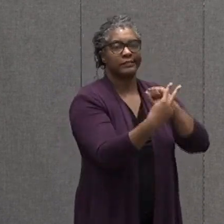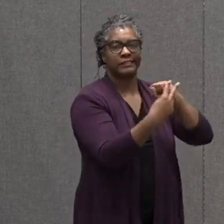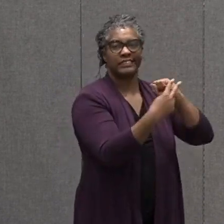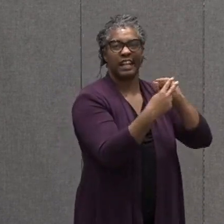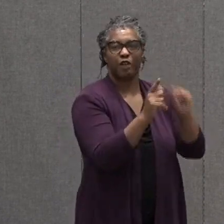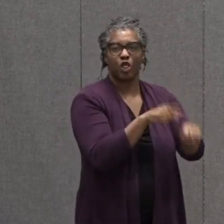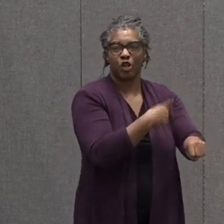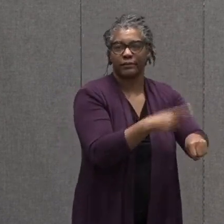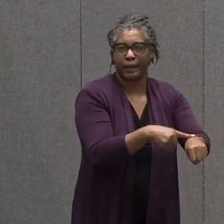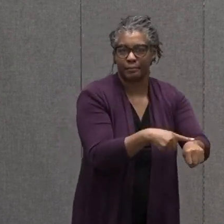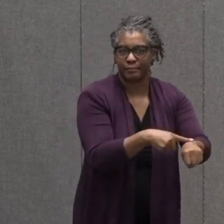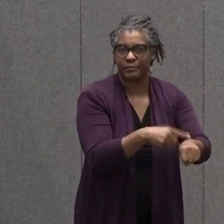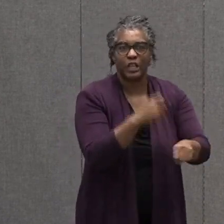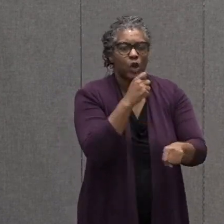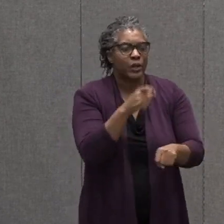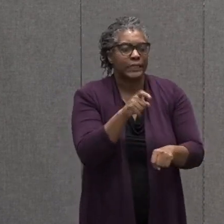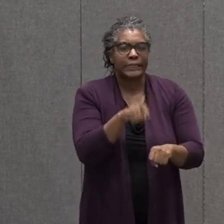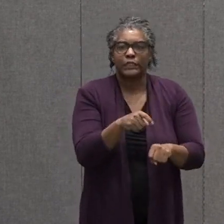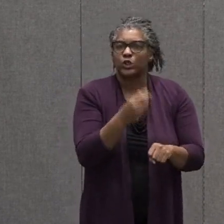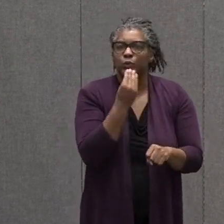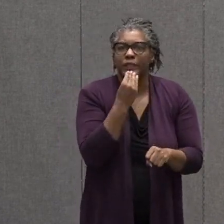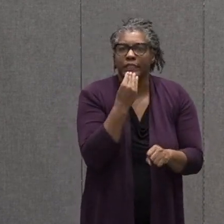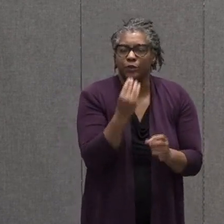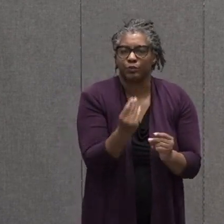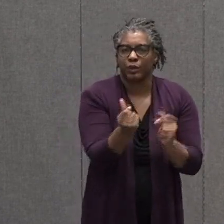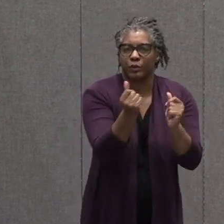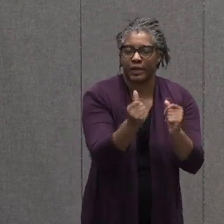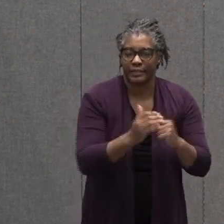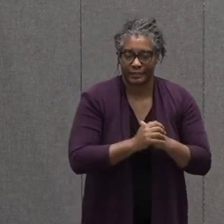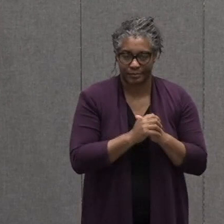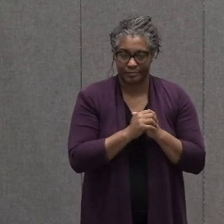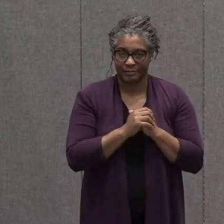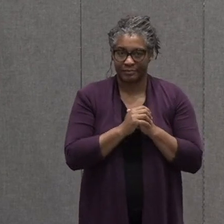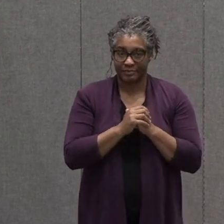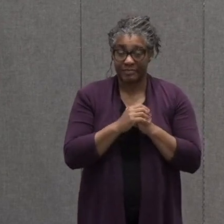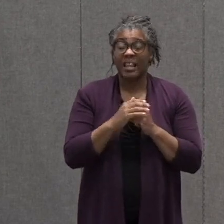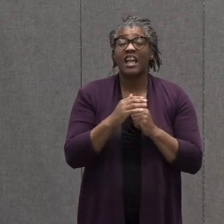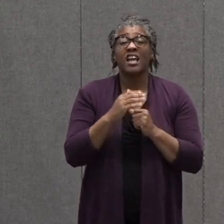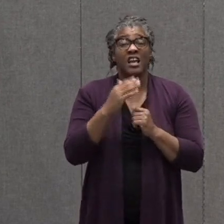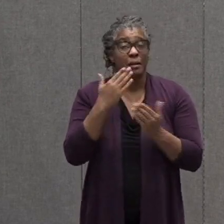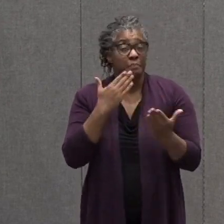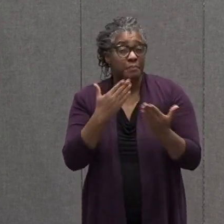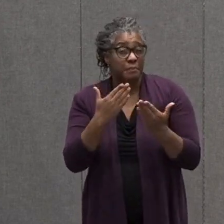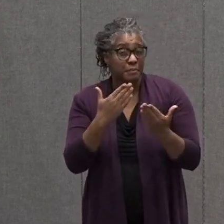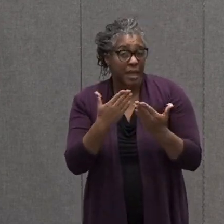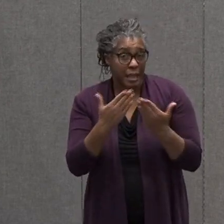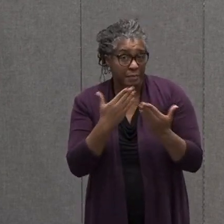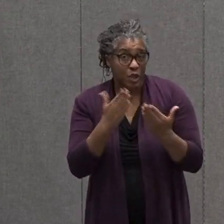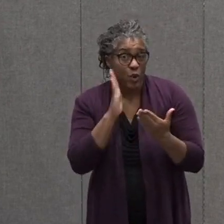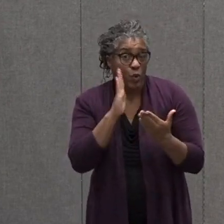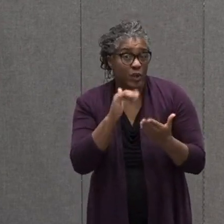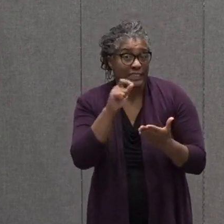We're going to talk about some of the materials that you're going to need today. You'll need a cutting board,